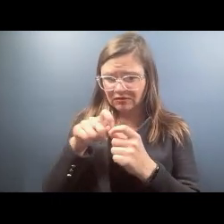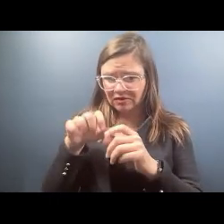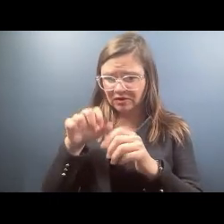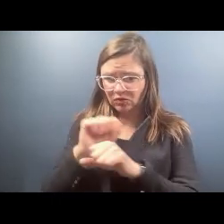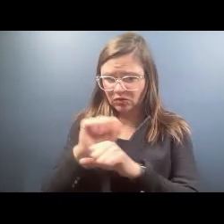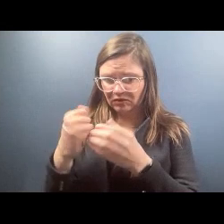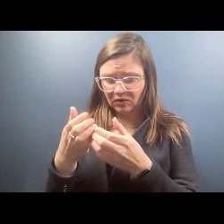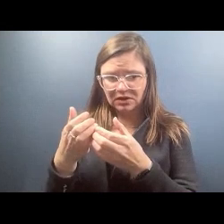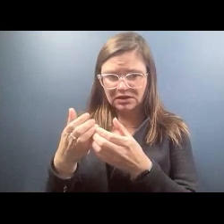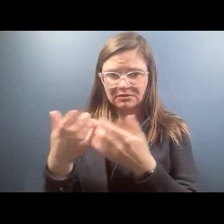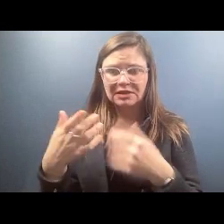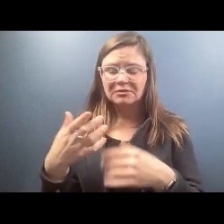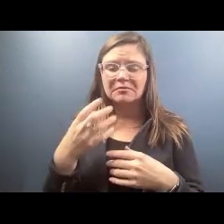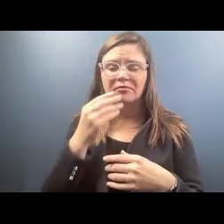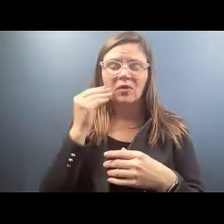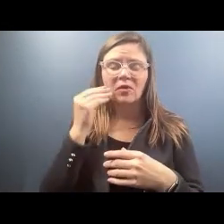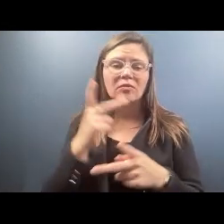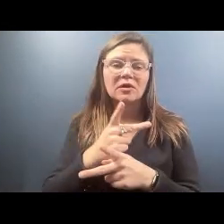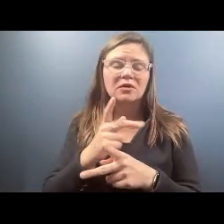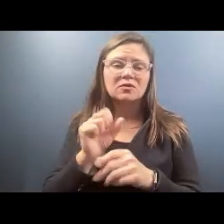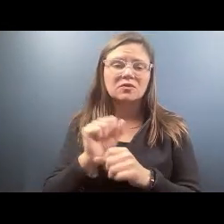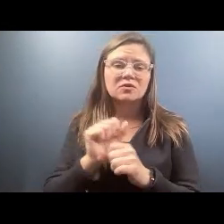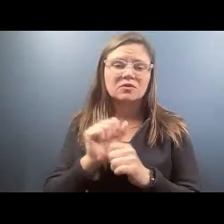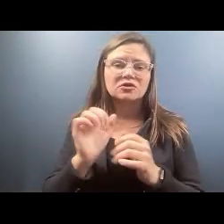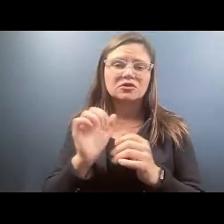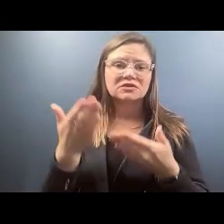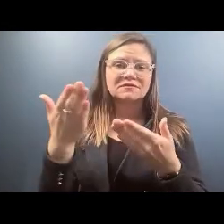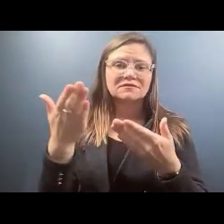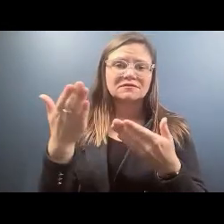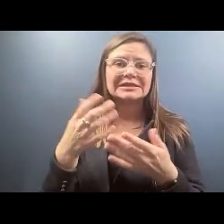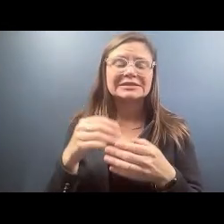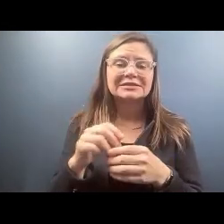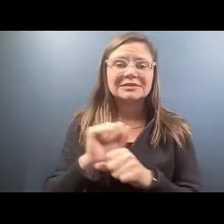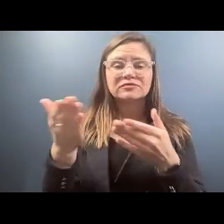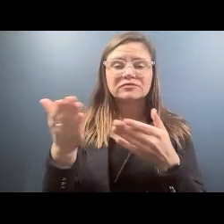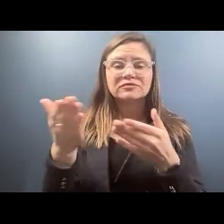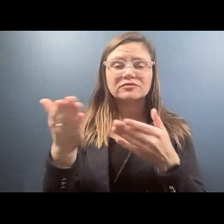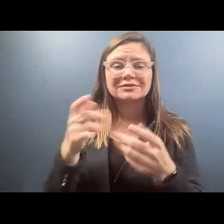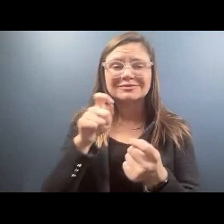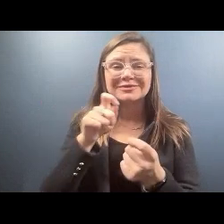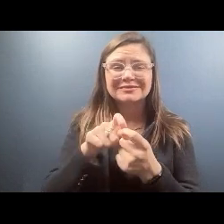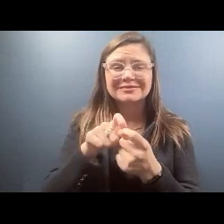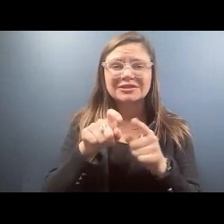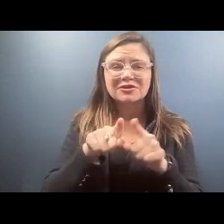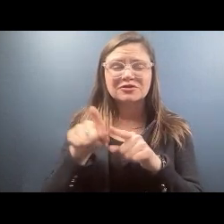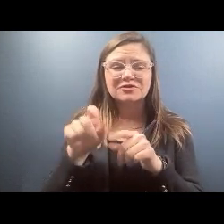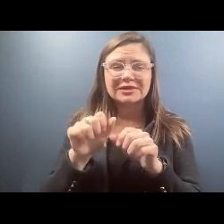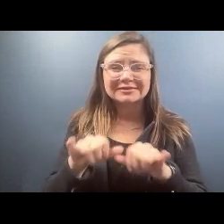care workers who are providing waiver services specifically. Also, that consistency and comparability